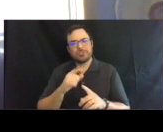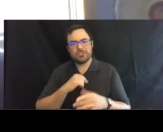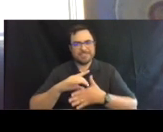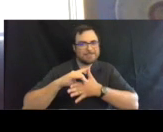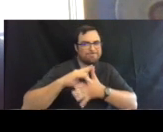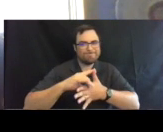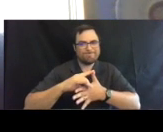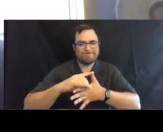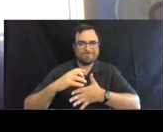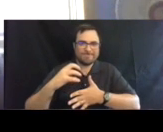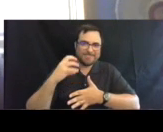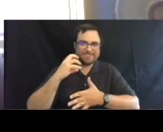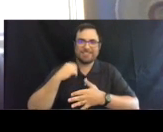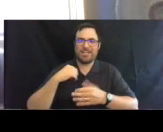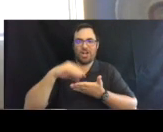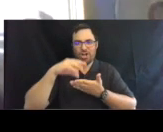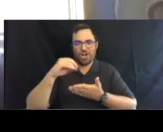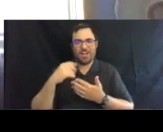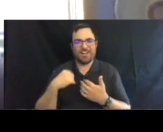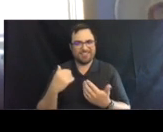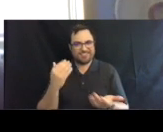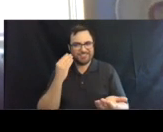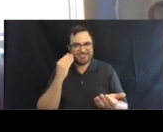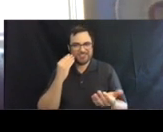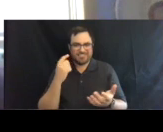into my session so that they're getting the most out of the session so